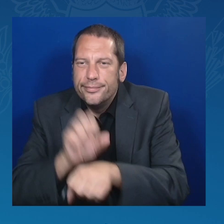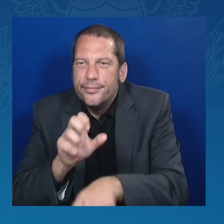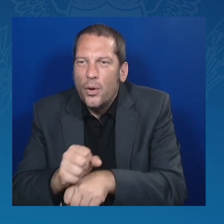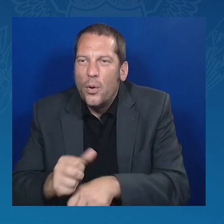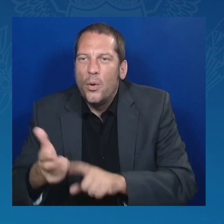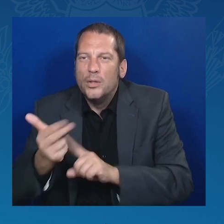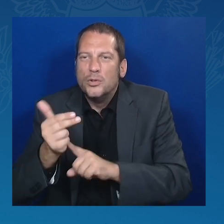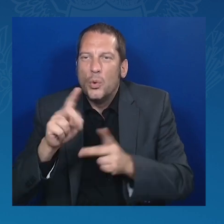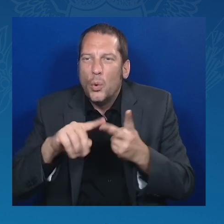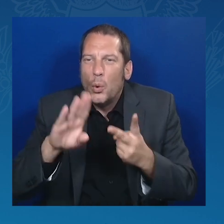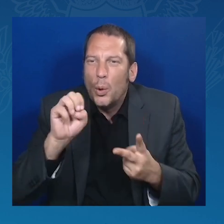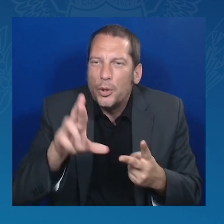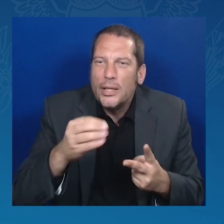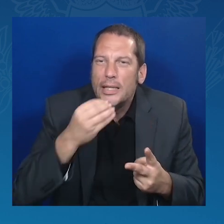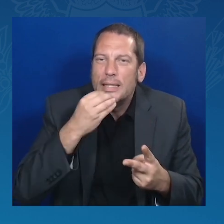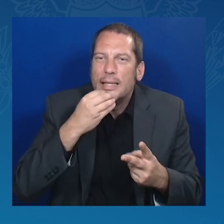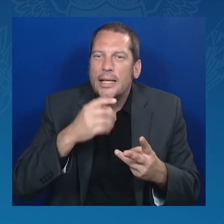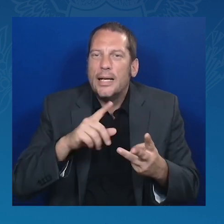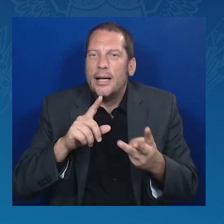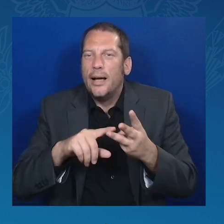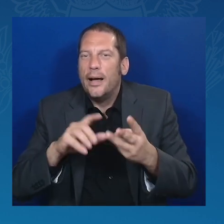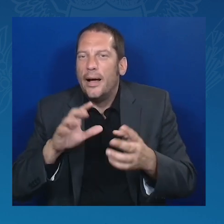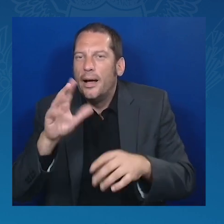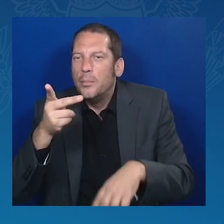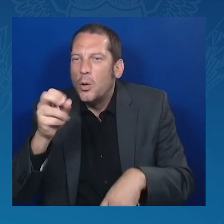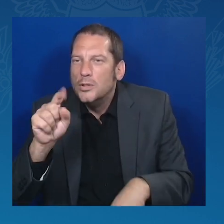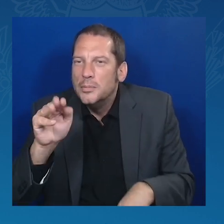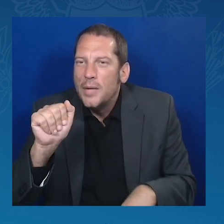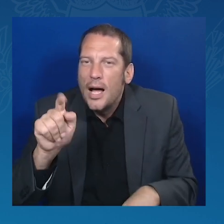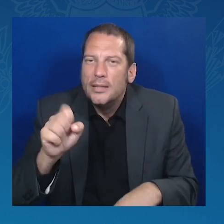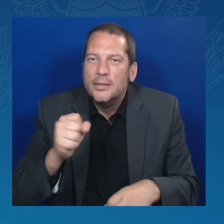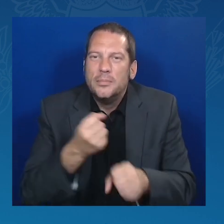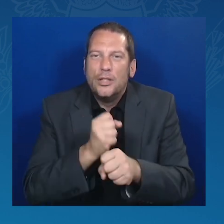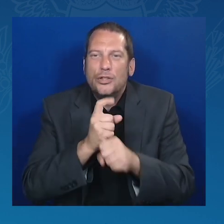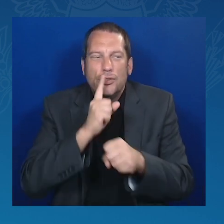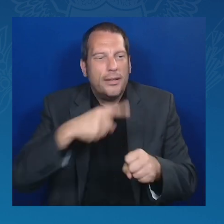providing donation to donations to those abortion funds are crucial as well.